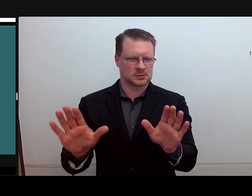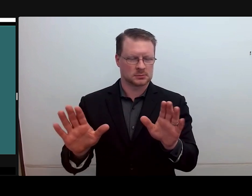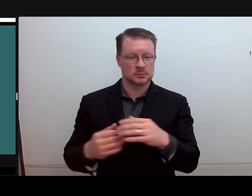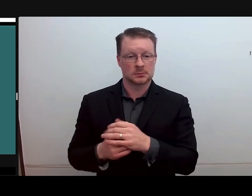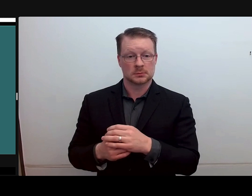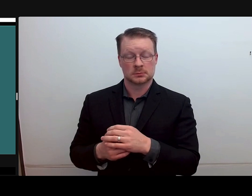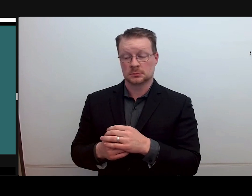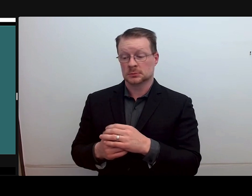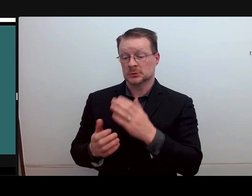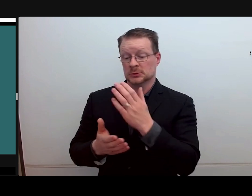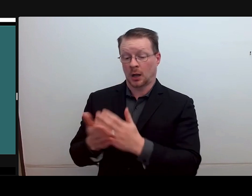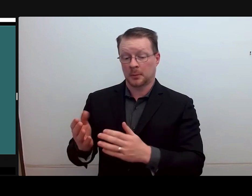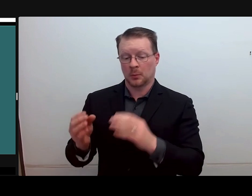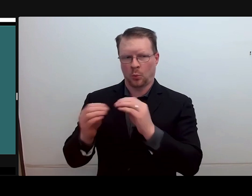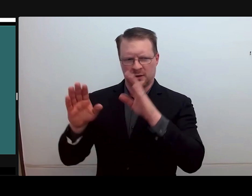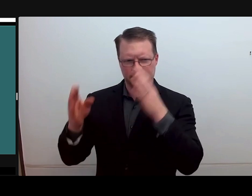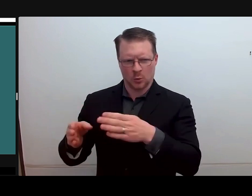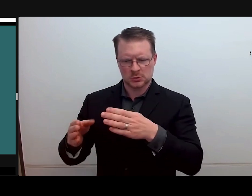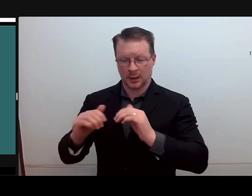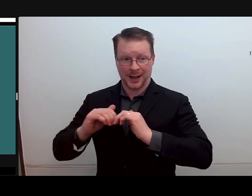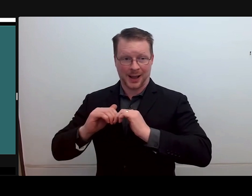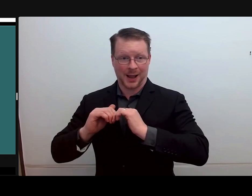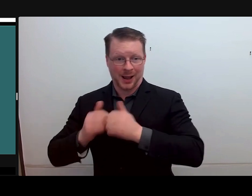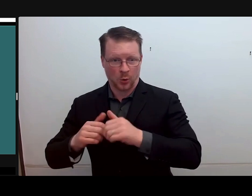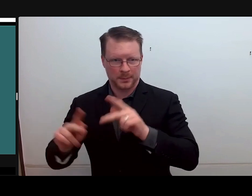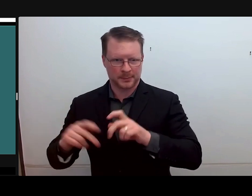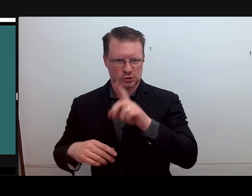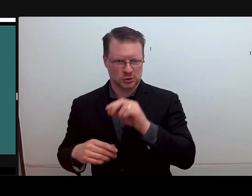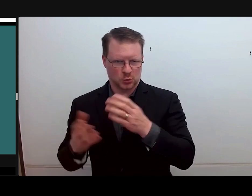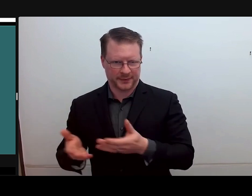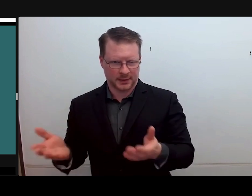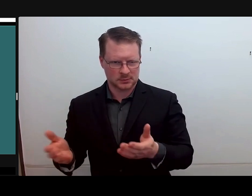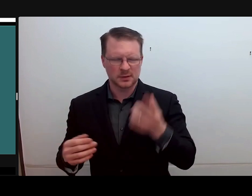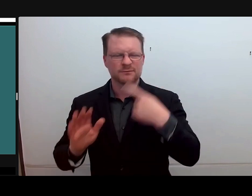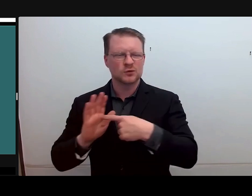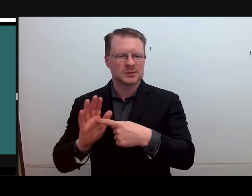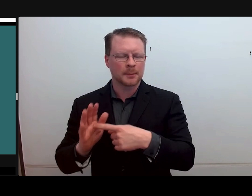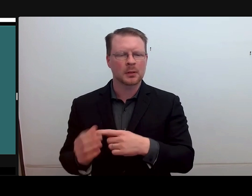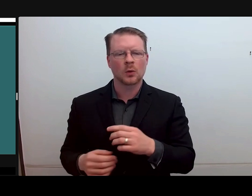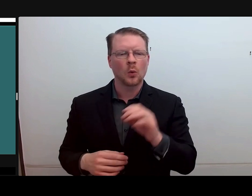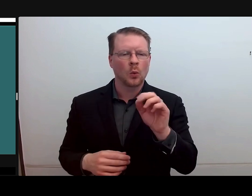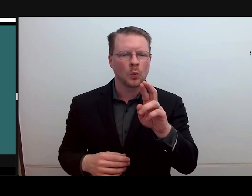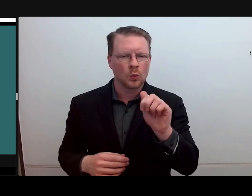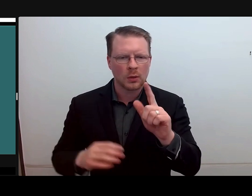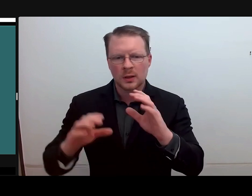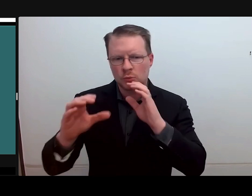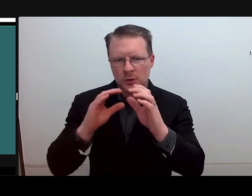in the technical standards documents, some more focused on how people do things-- so for example,